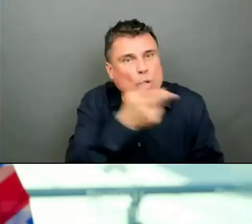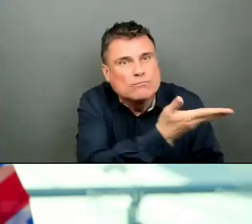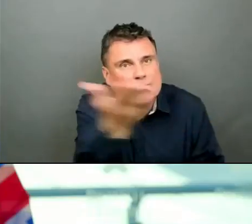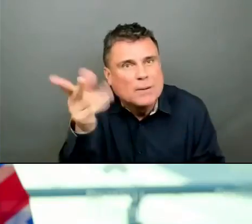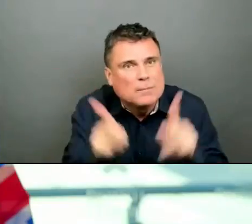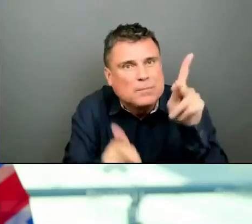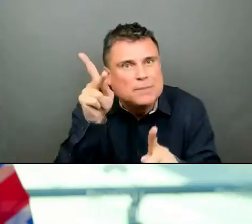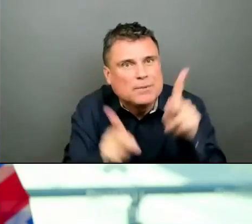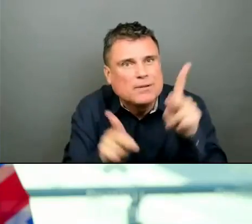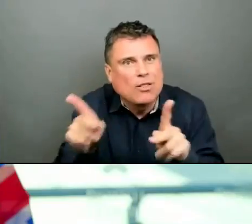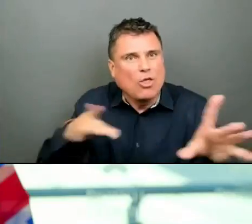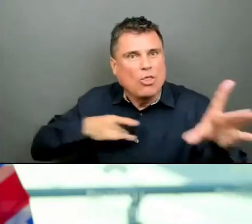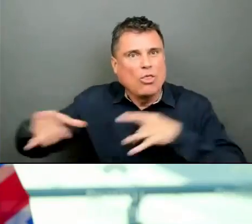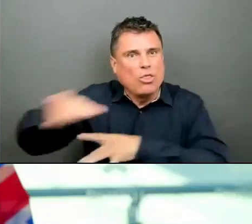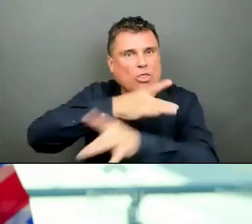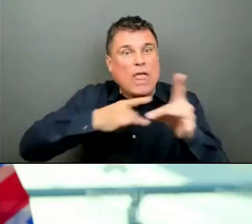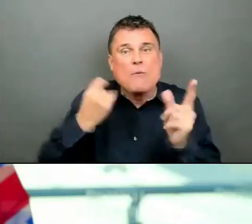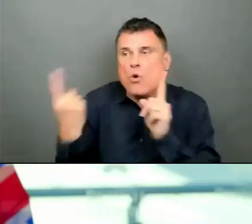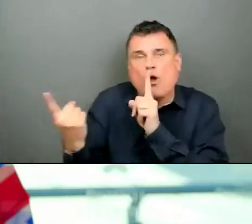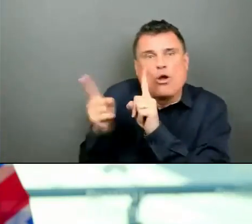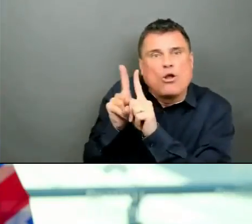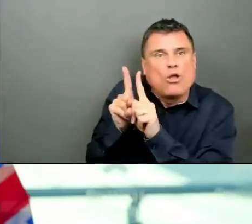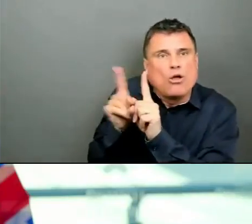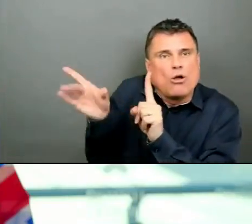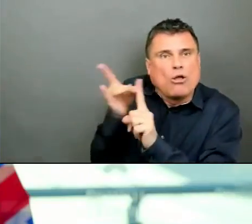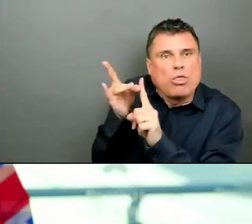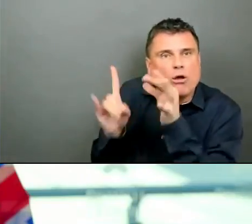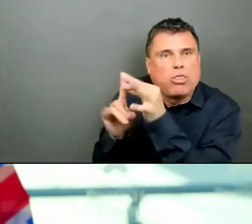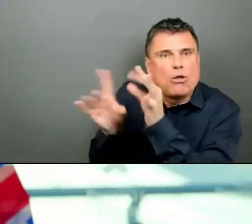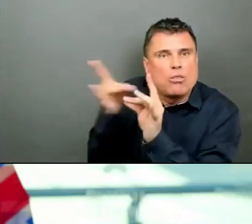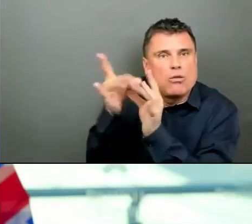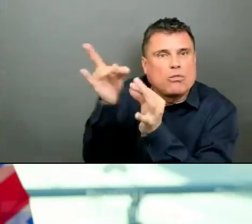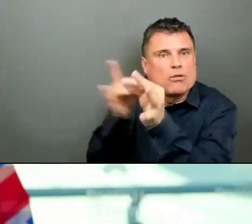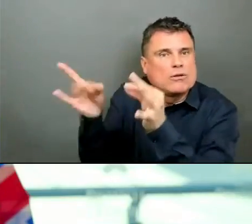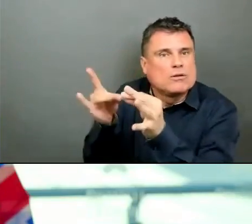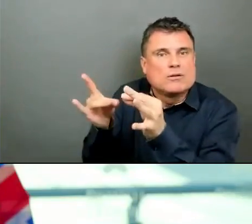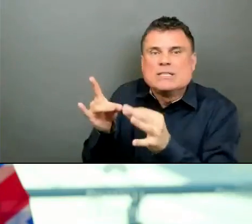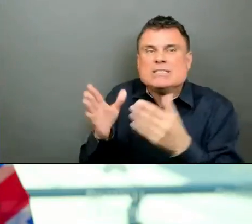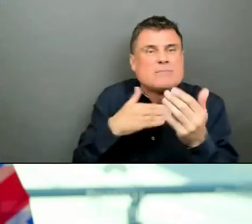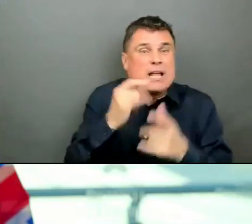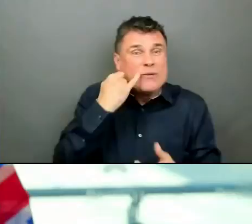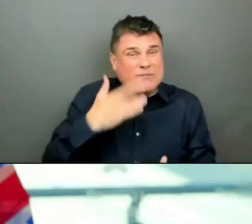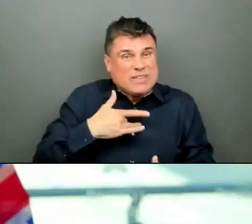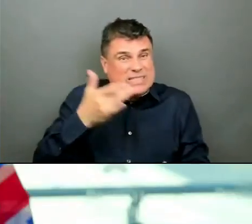we spread it to those we're the closest too, whether we have symptoms or not.